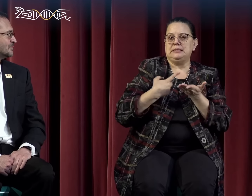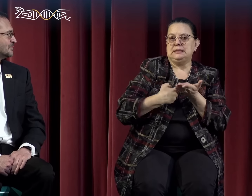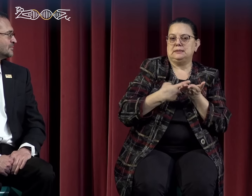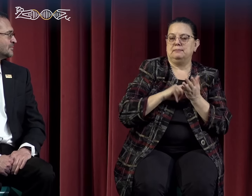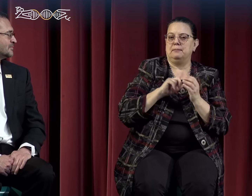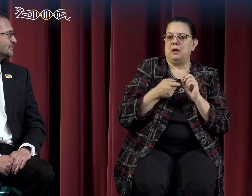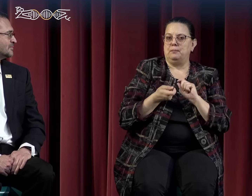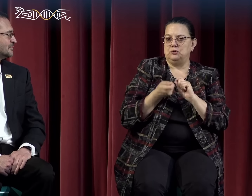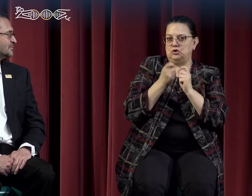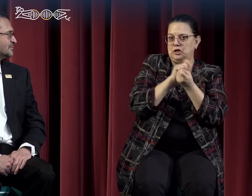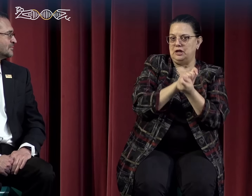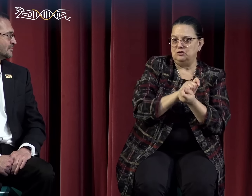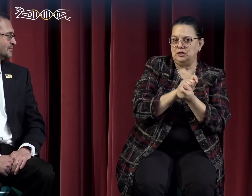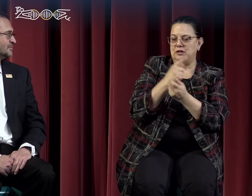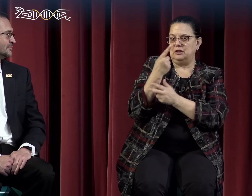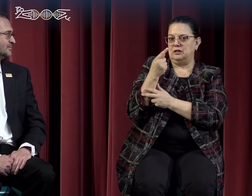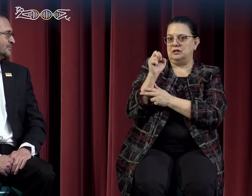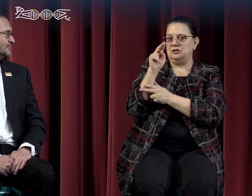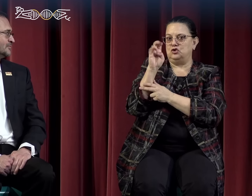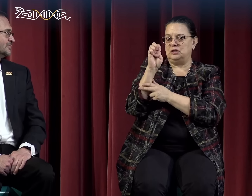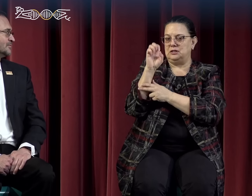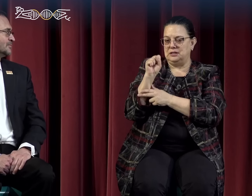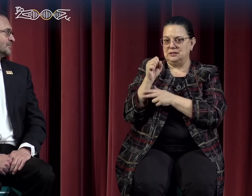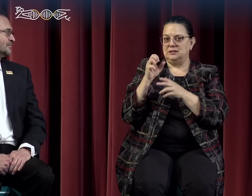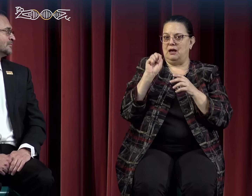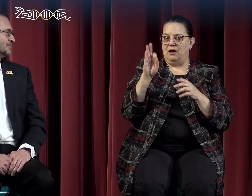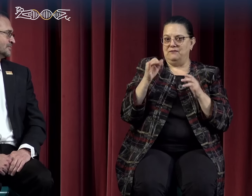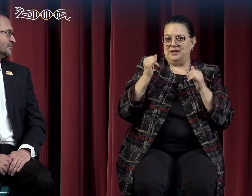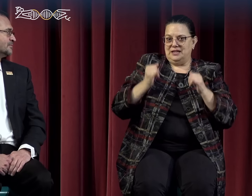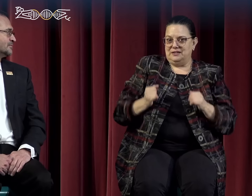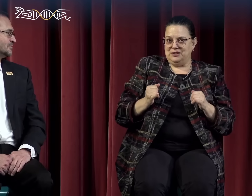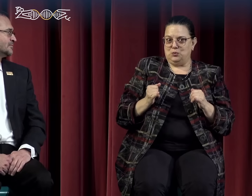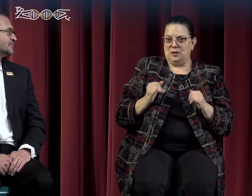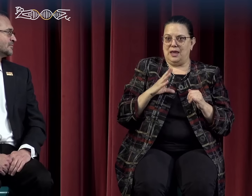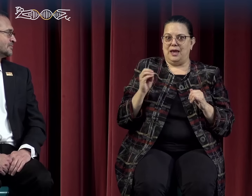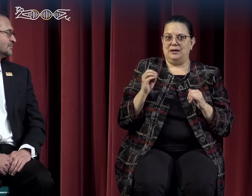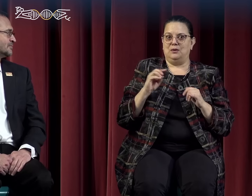means to change the genes of an individual and when that individual should